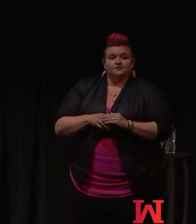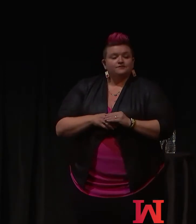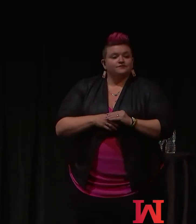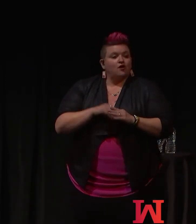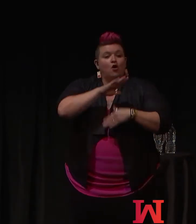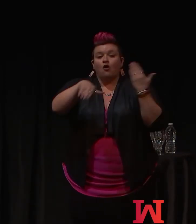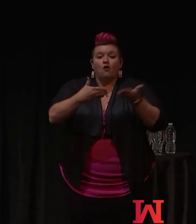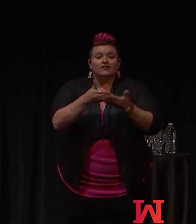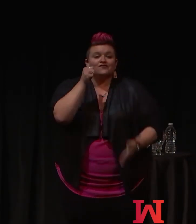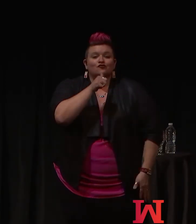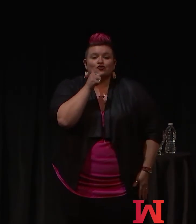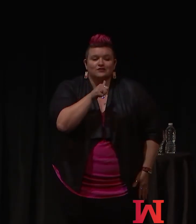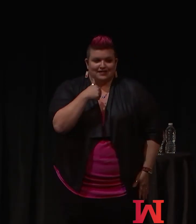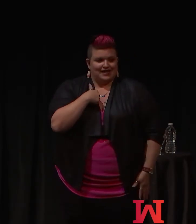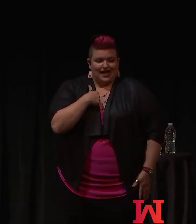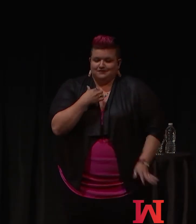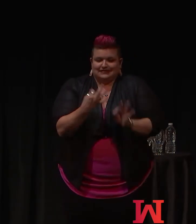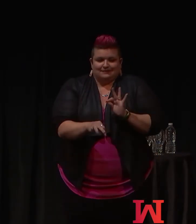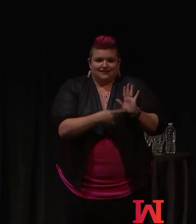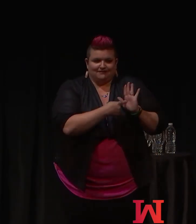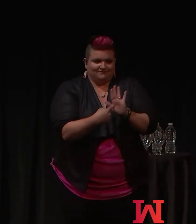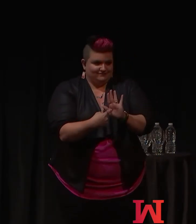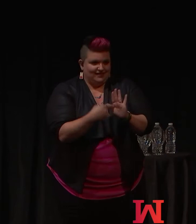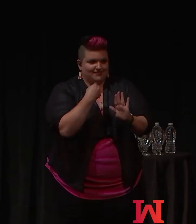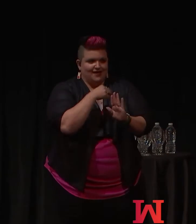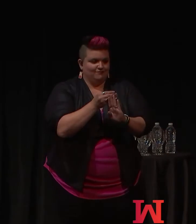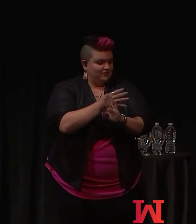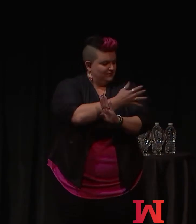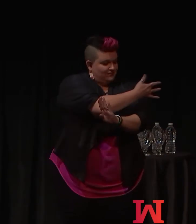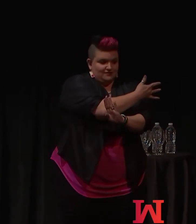who I am merely a reflection of, the black women who